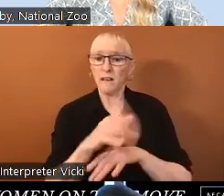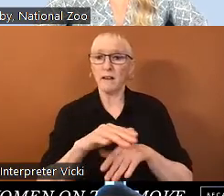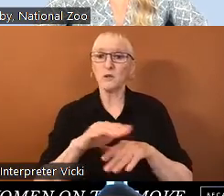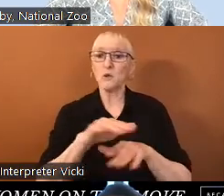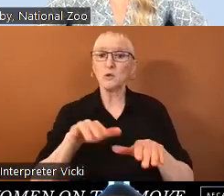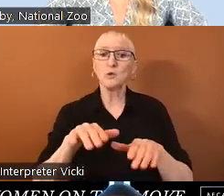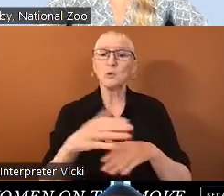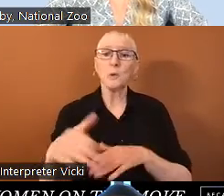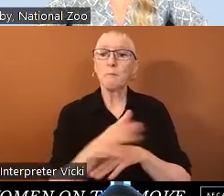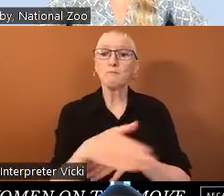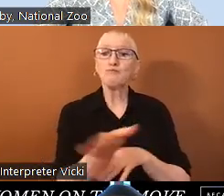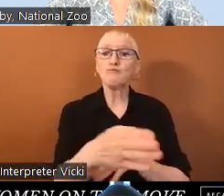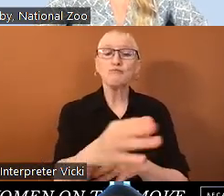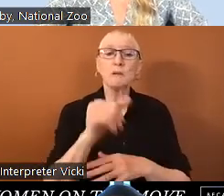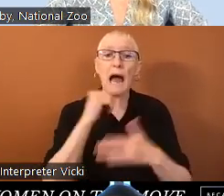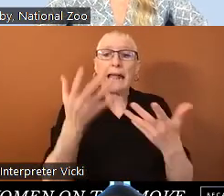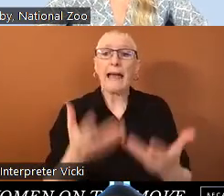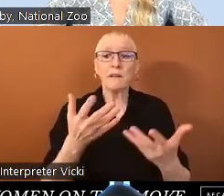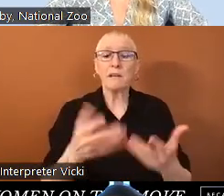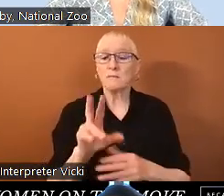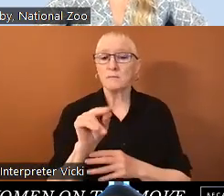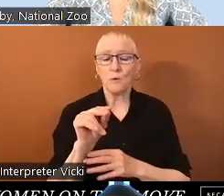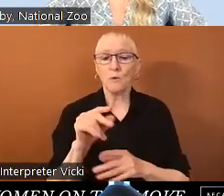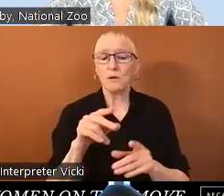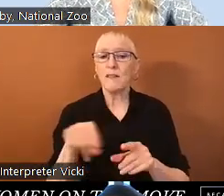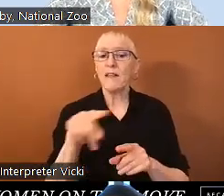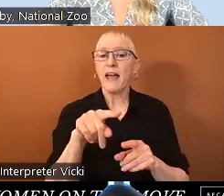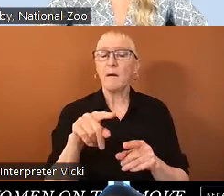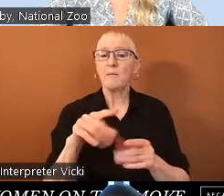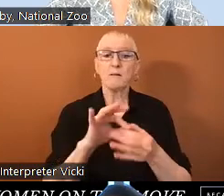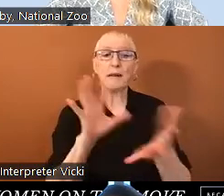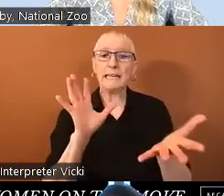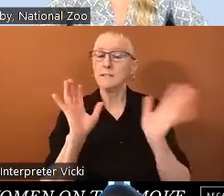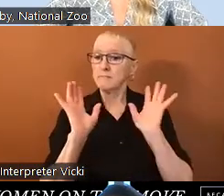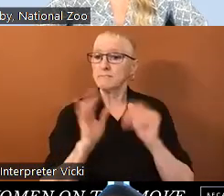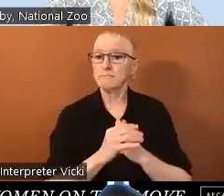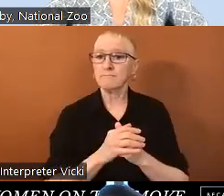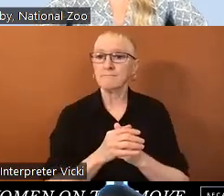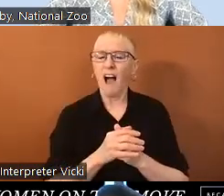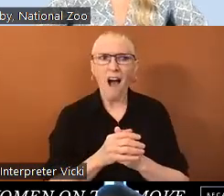not too heavy for them, and then they just get released. >>Shelby: Oh my goodness, so it's like you're